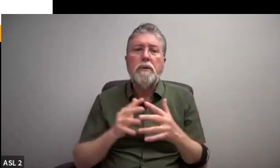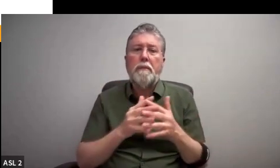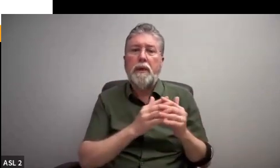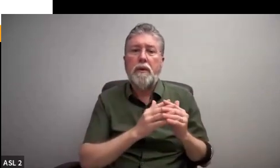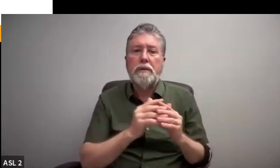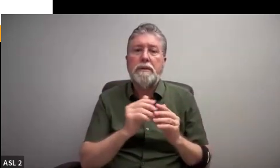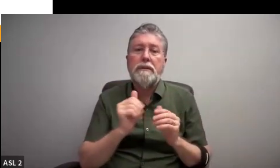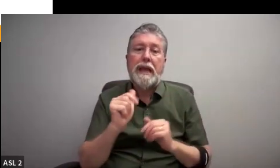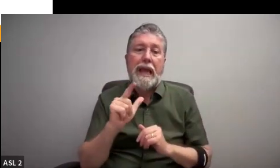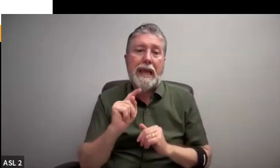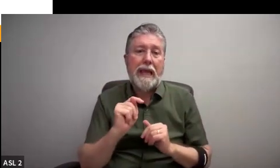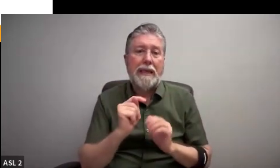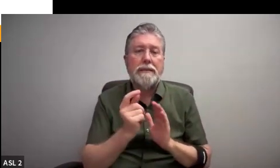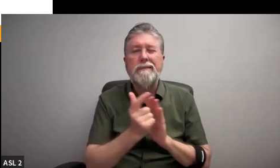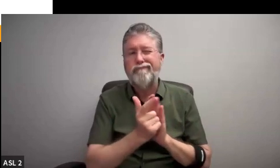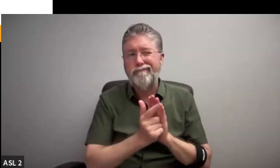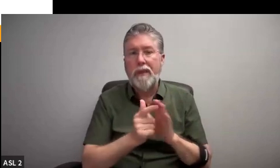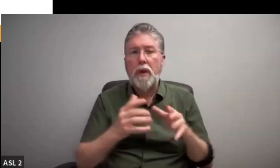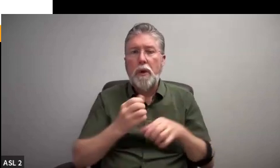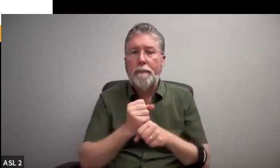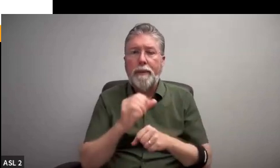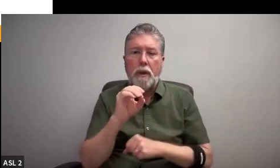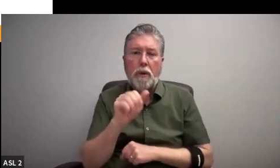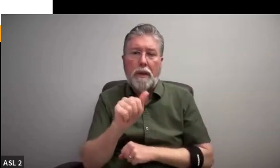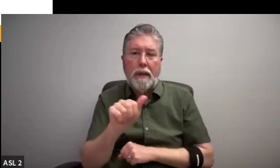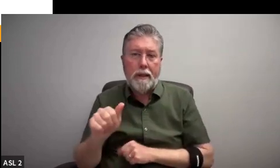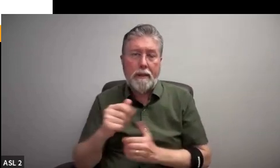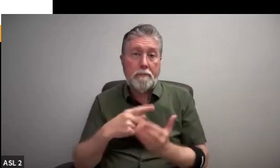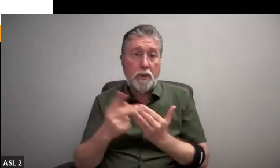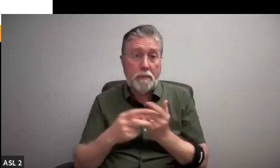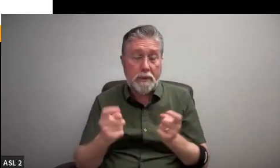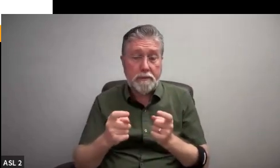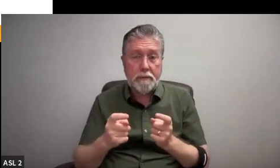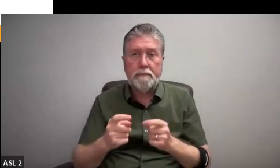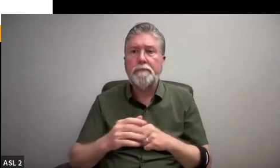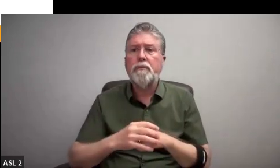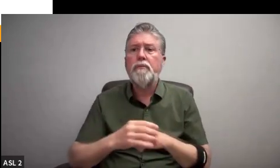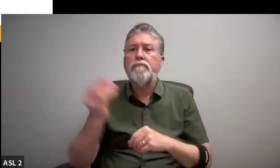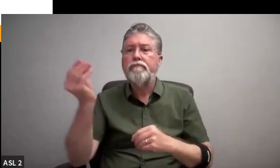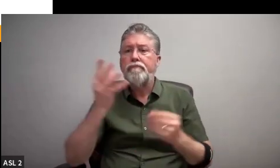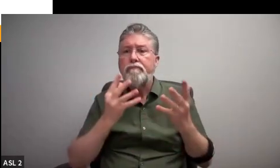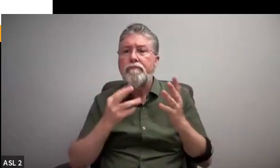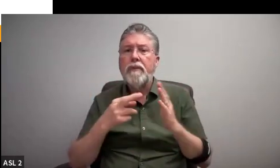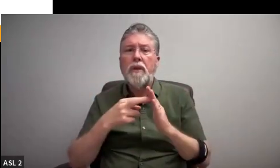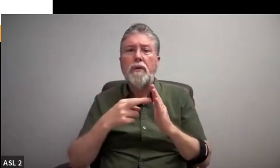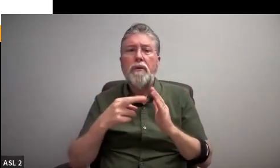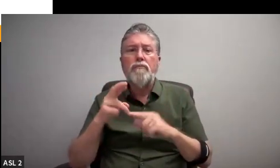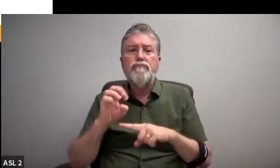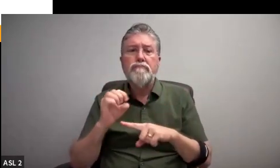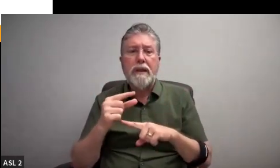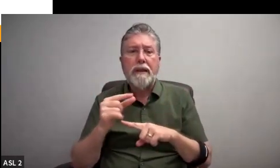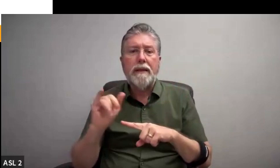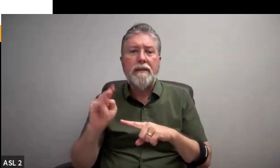number of inquiries regarding initial inability to view the instruments on reginfo.gov. As a result,